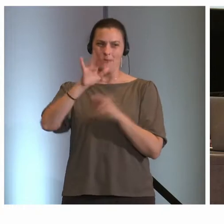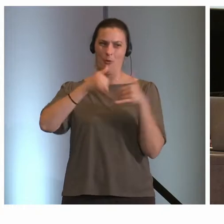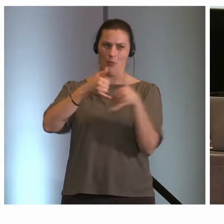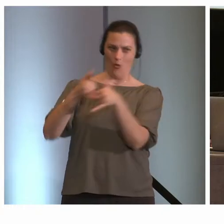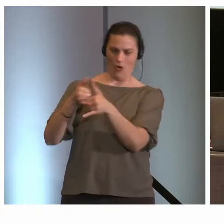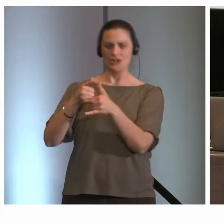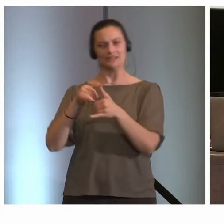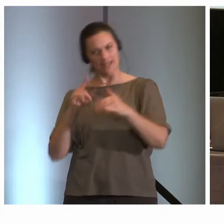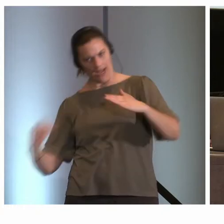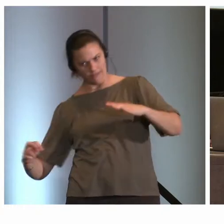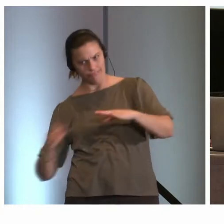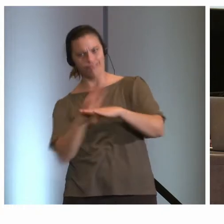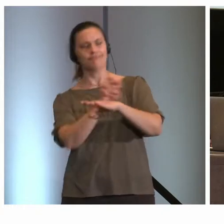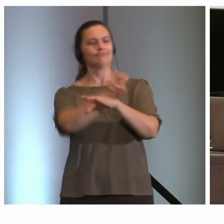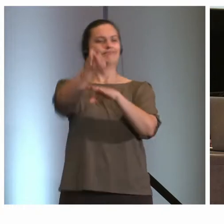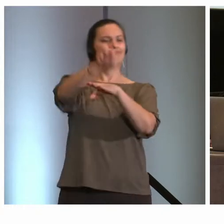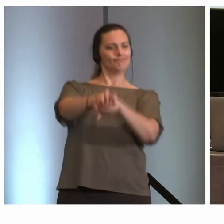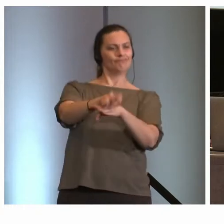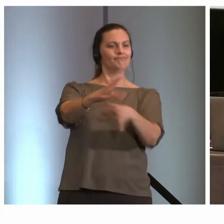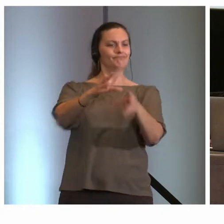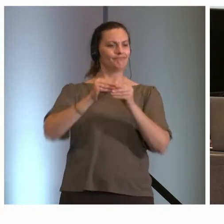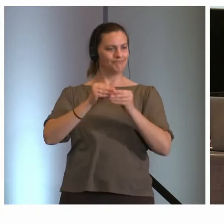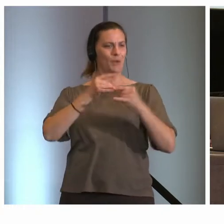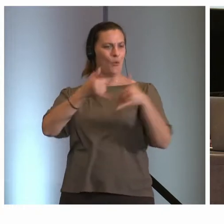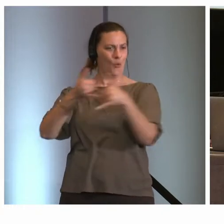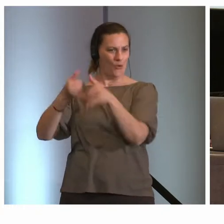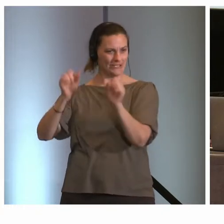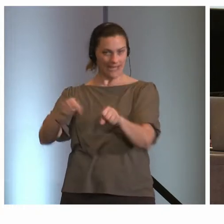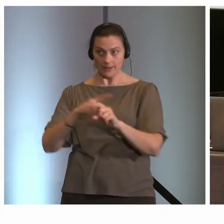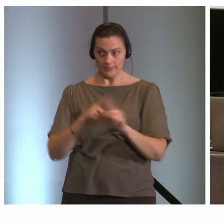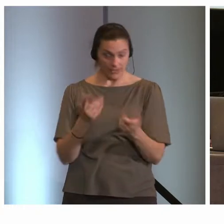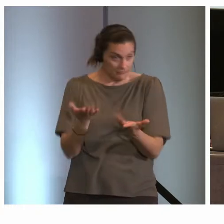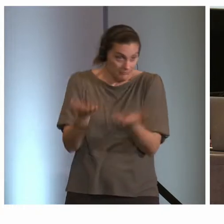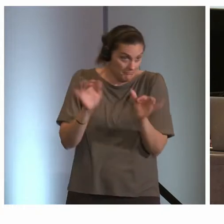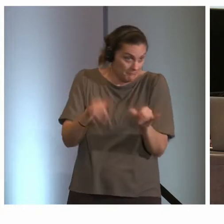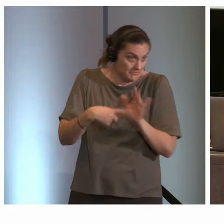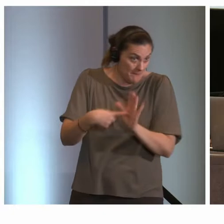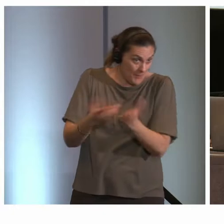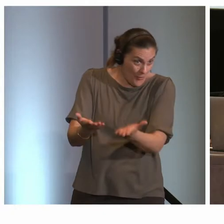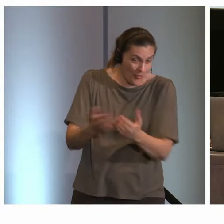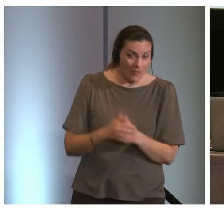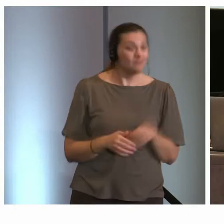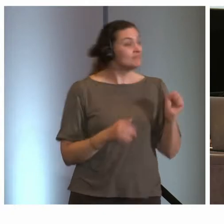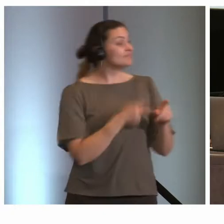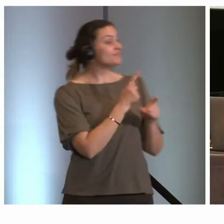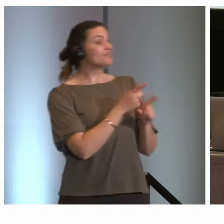that stage. But that's -- it gets back to lowered expectations: You never assume that anybody with